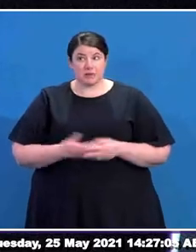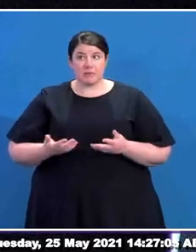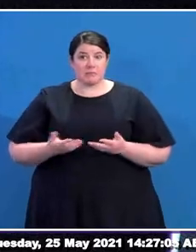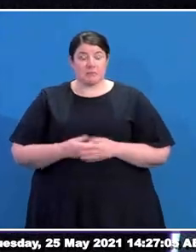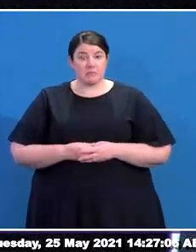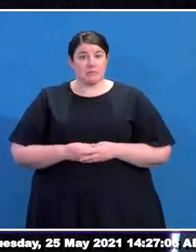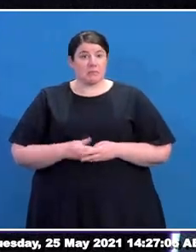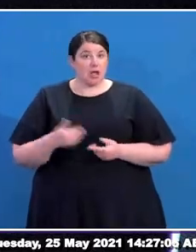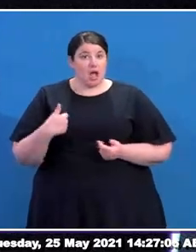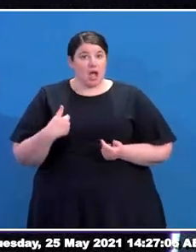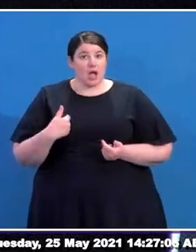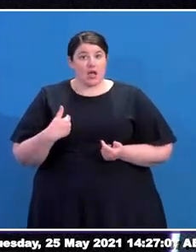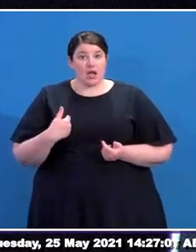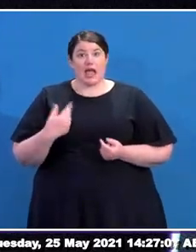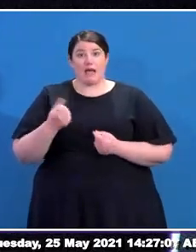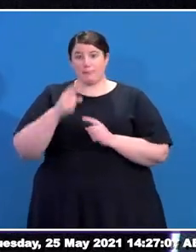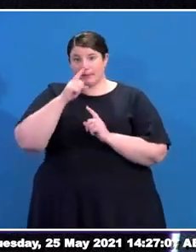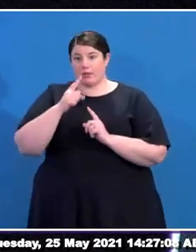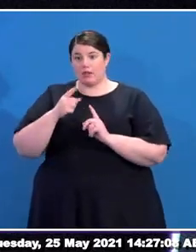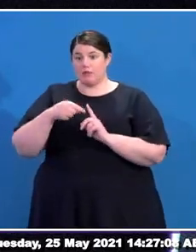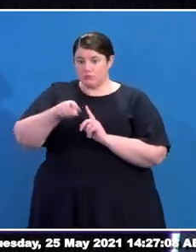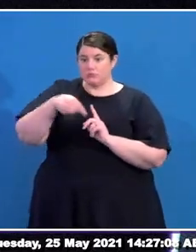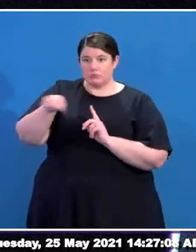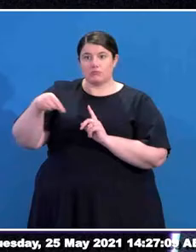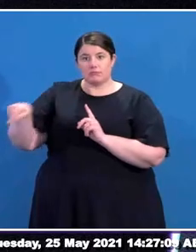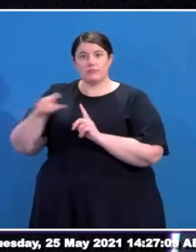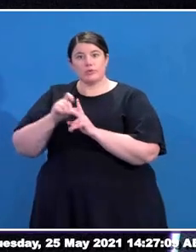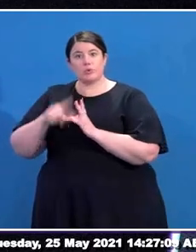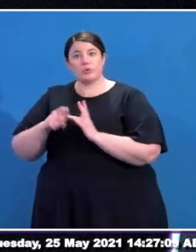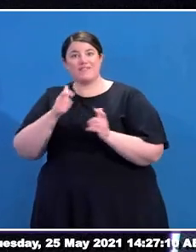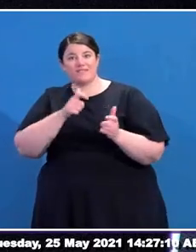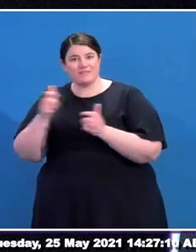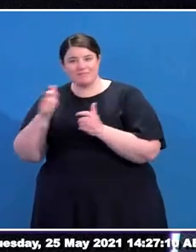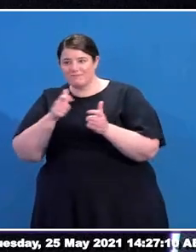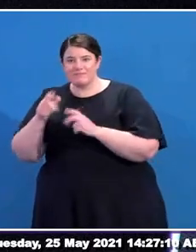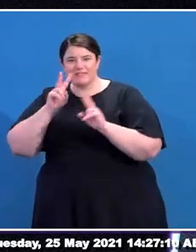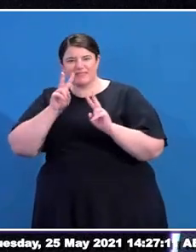I had people doing investigations so I would, sort of, monitor their work.